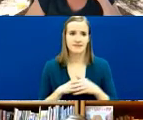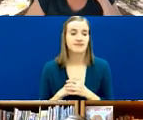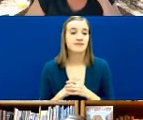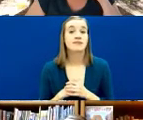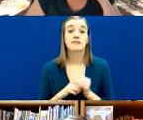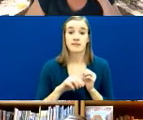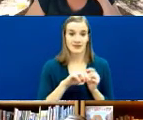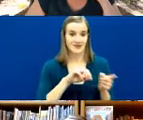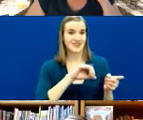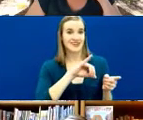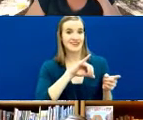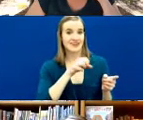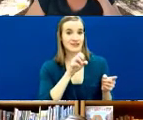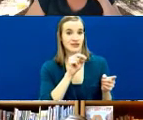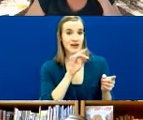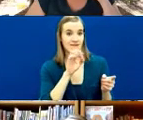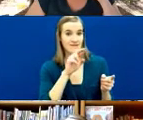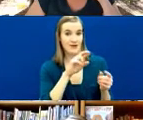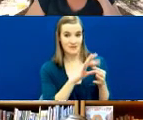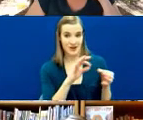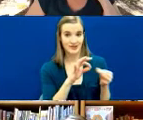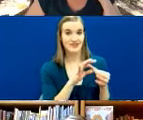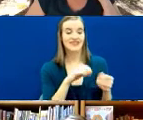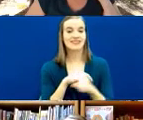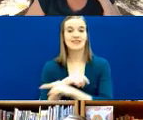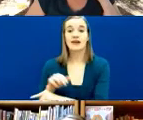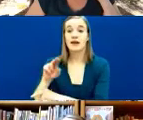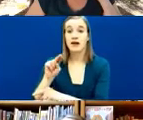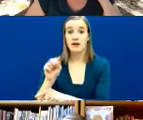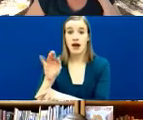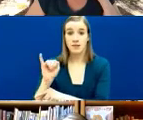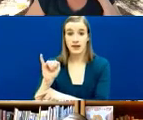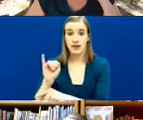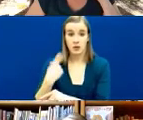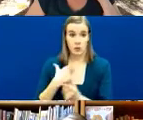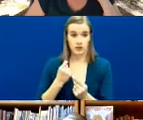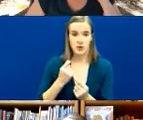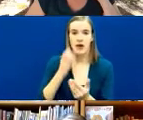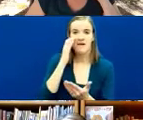Nabil did do the illustrations from photos, but he made them very much his